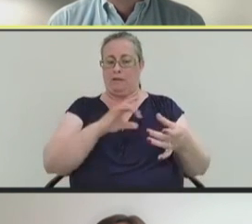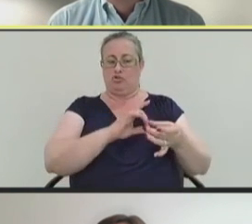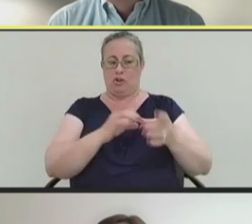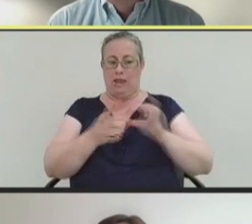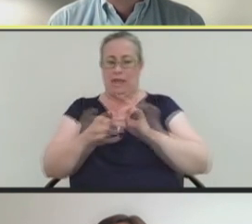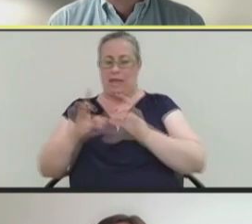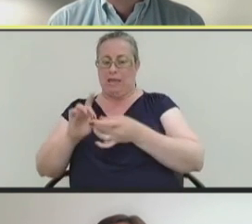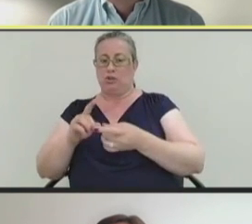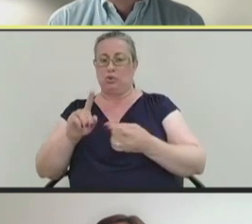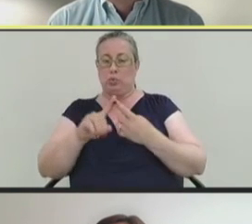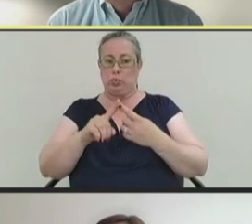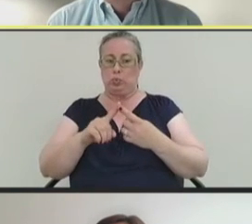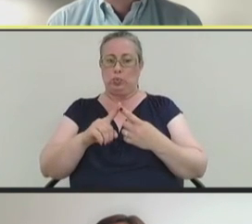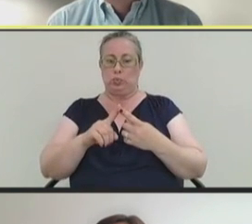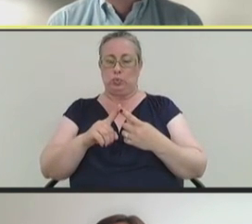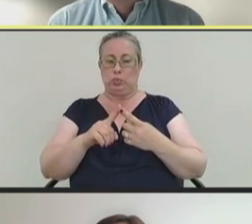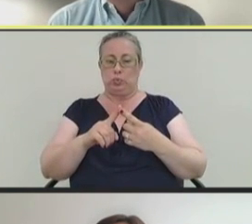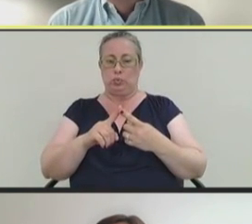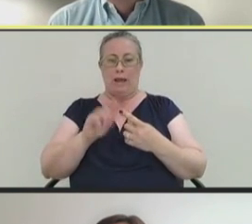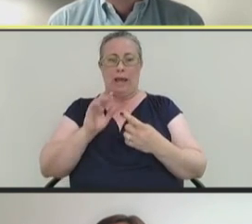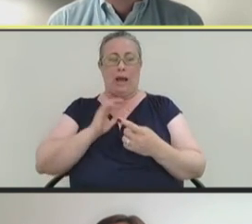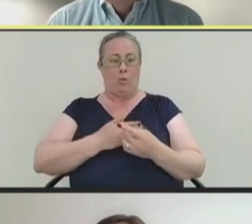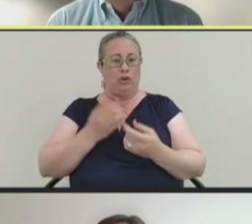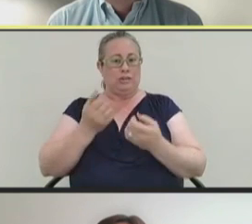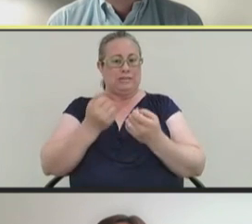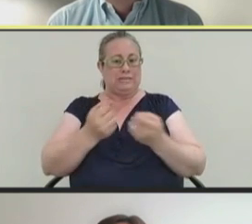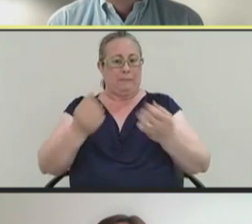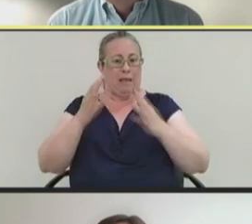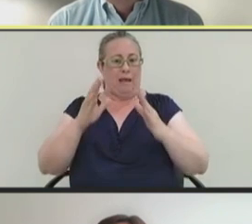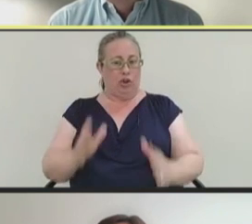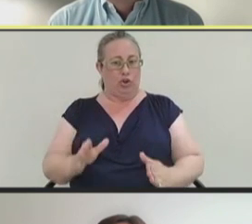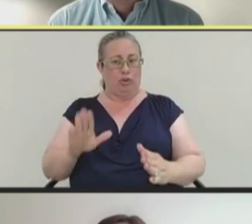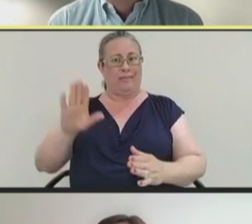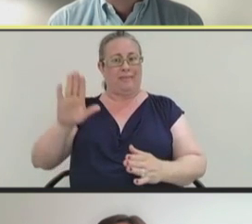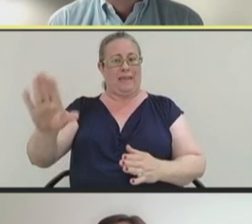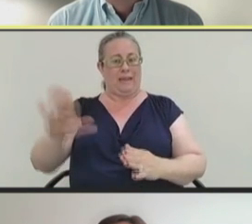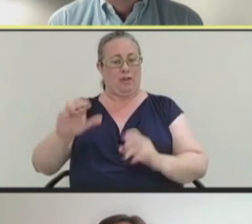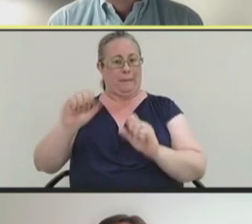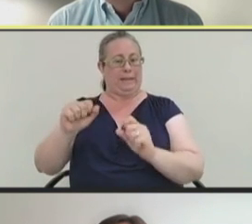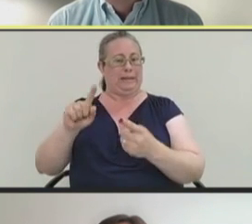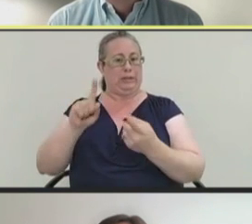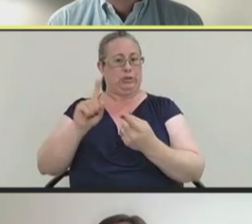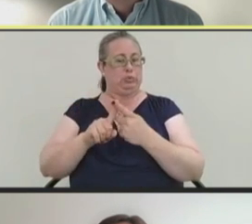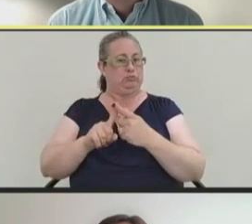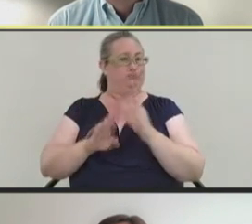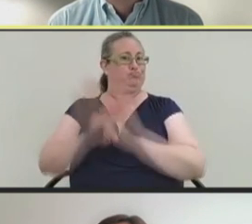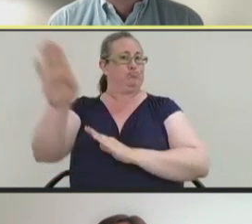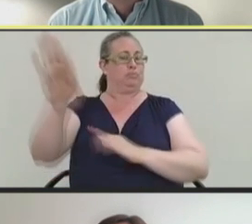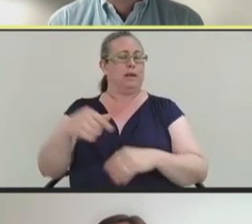depth of our suppliers. And so, I've seen substantial increases in redundancies for